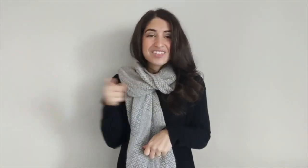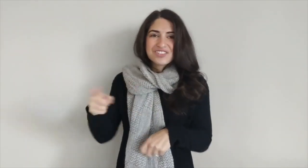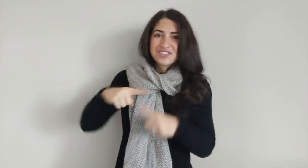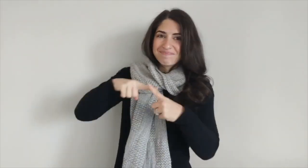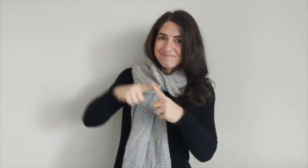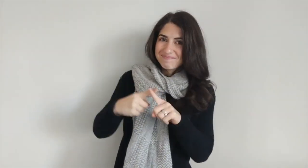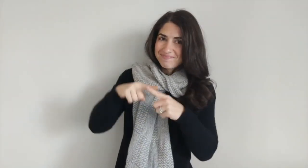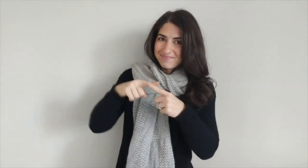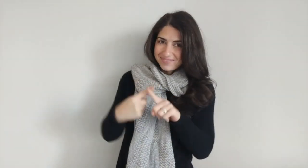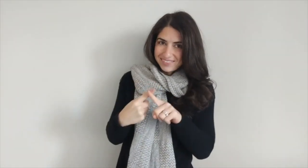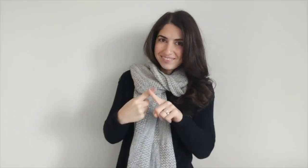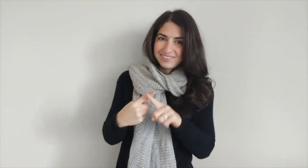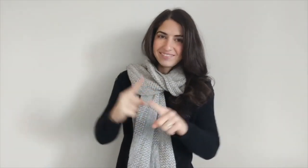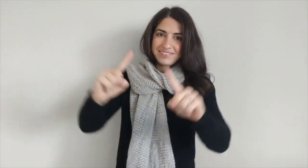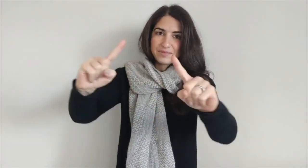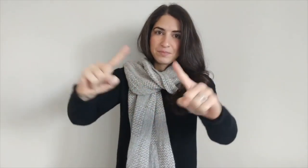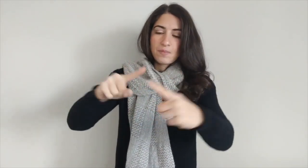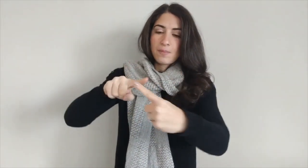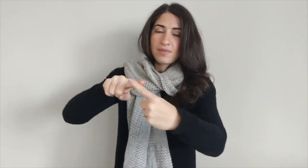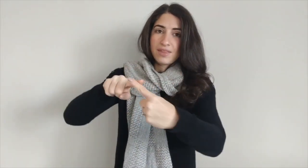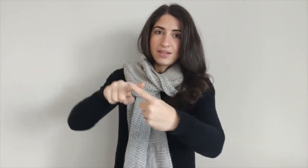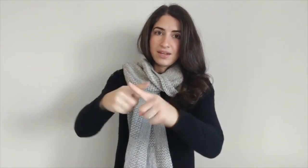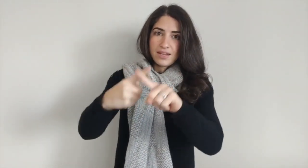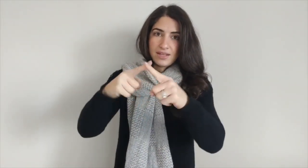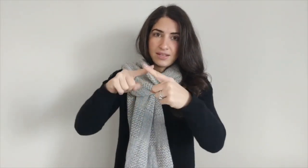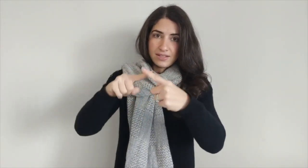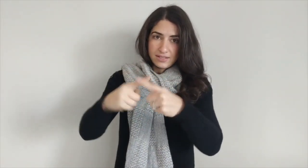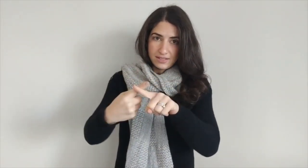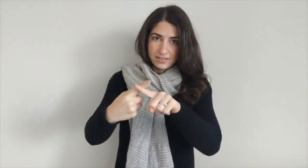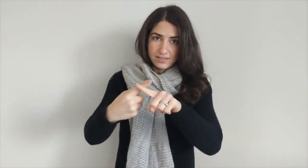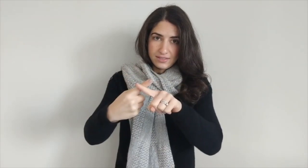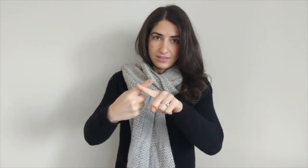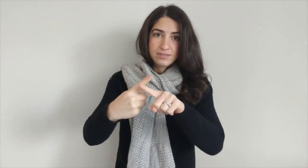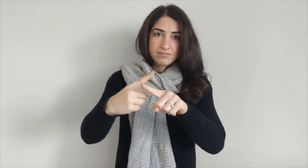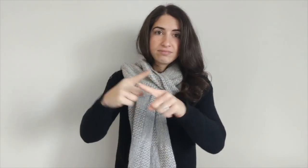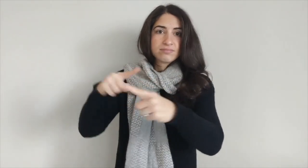She knitted -- knitted...